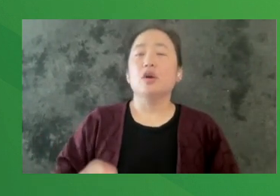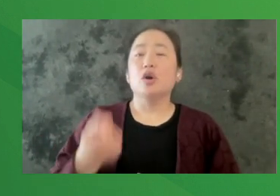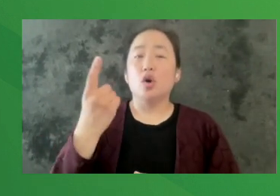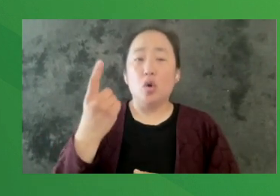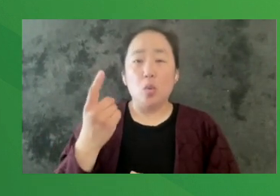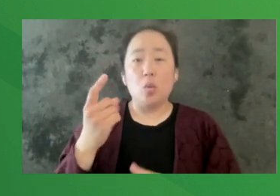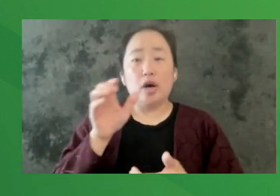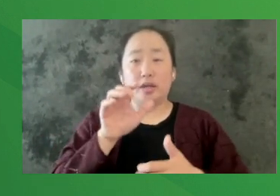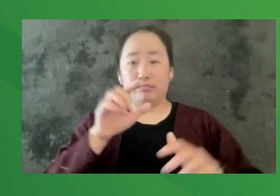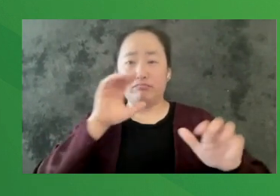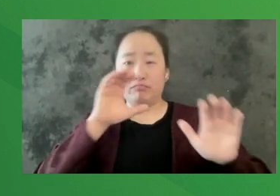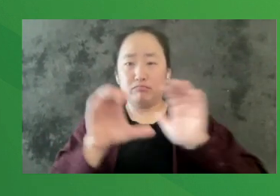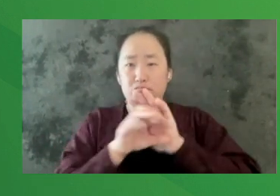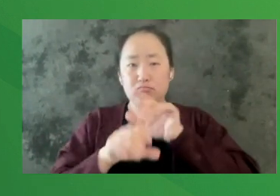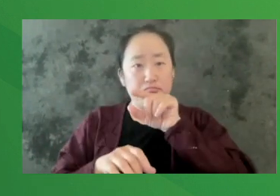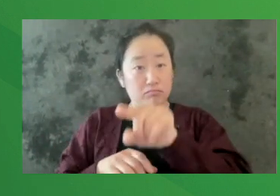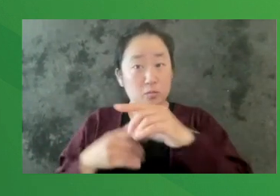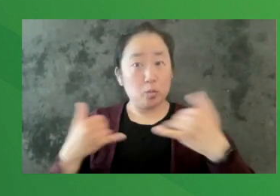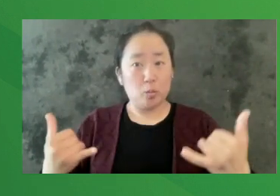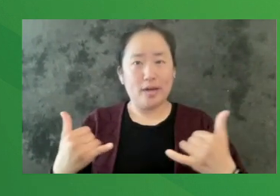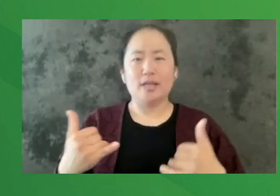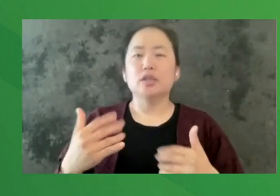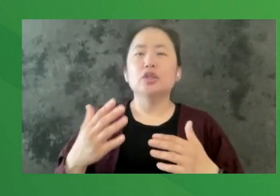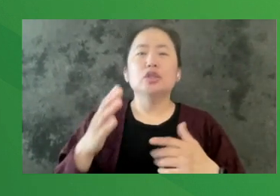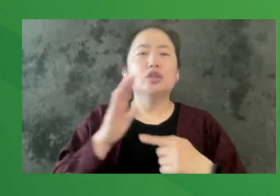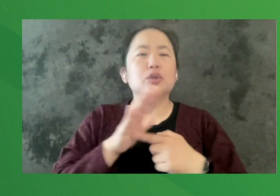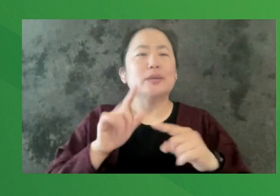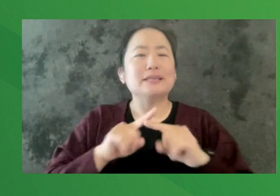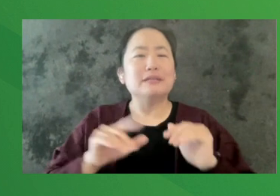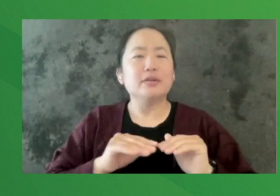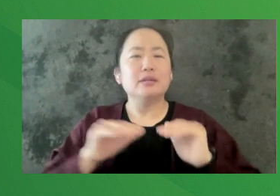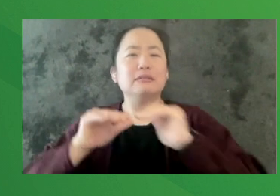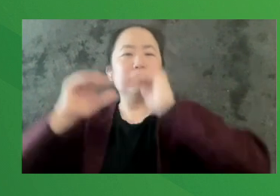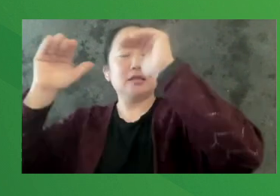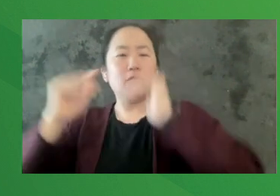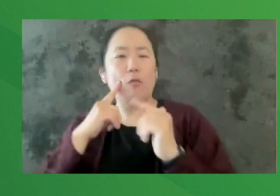that shows kind of the different levels of complexity. Sometimes researching an issue